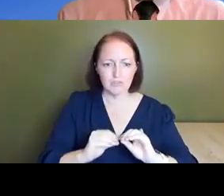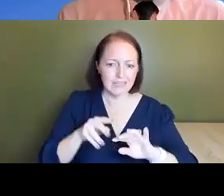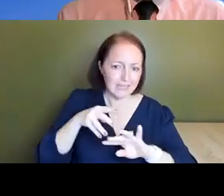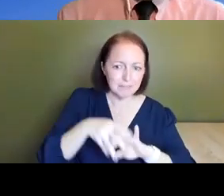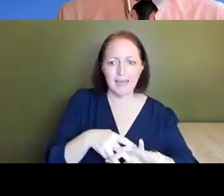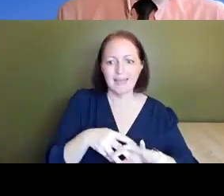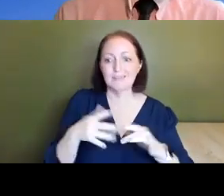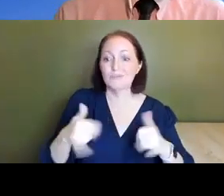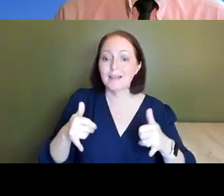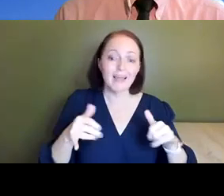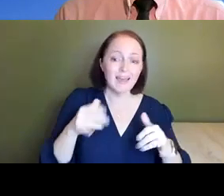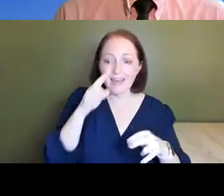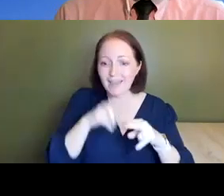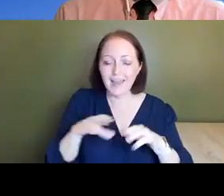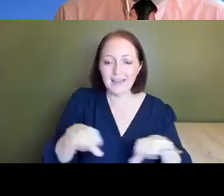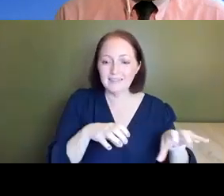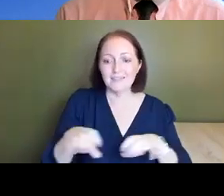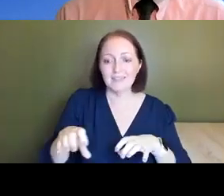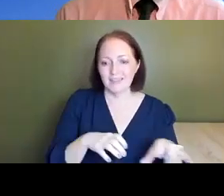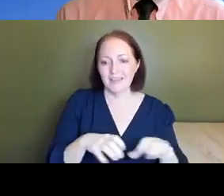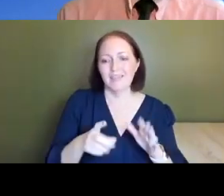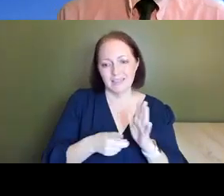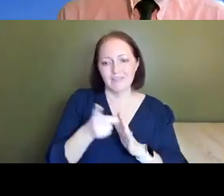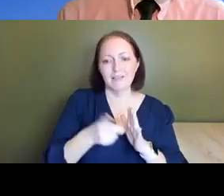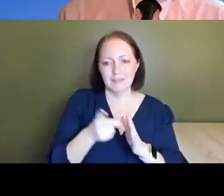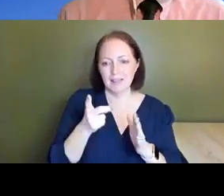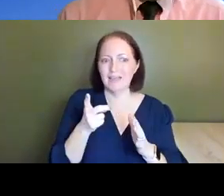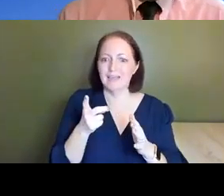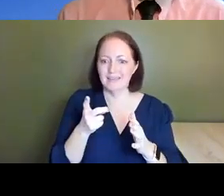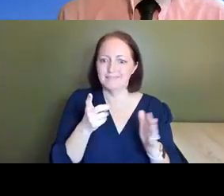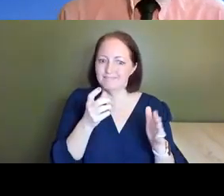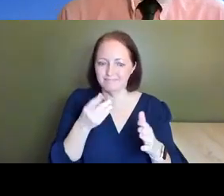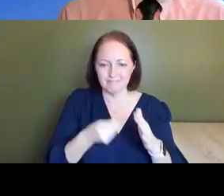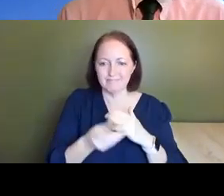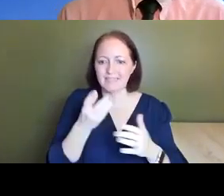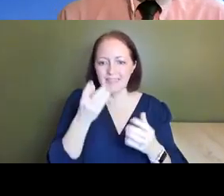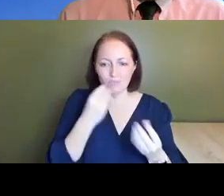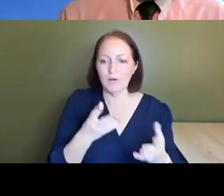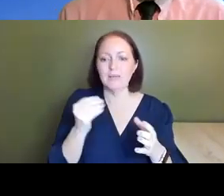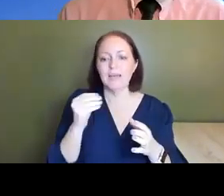activities that are development developmentally informed and environments designed to sustain